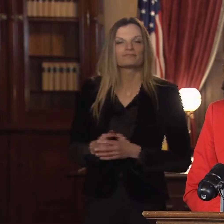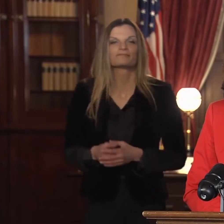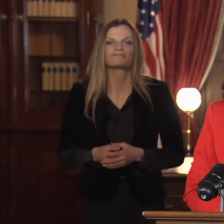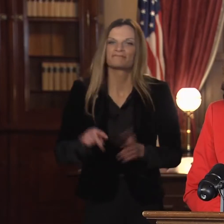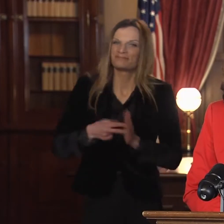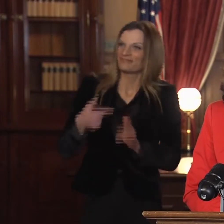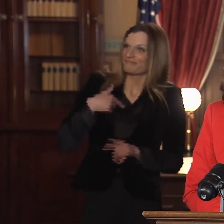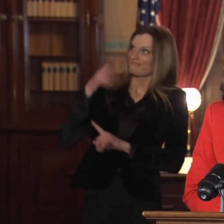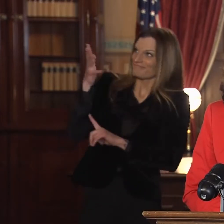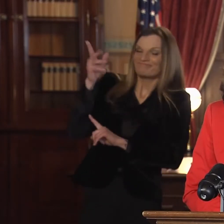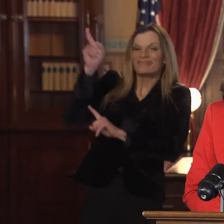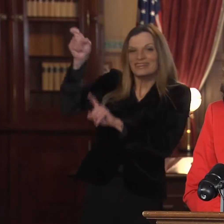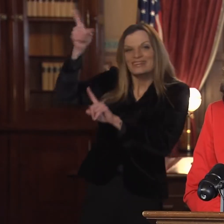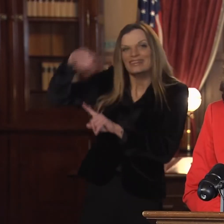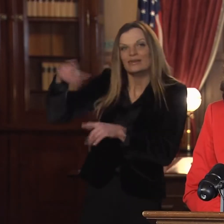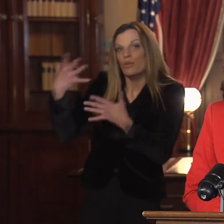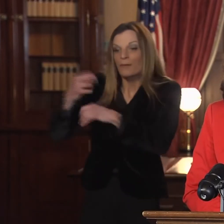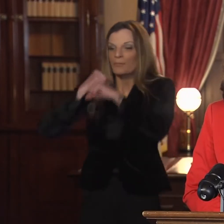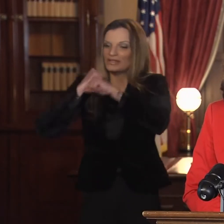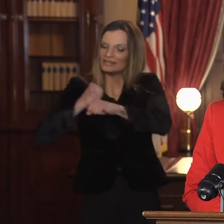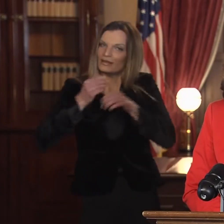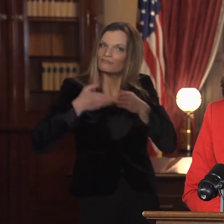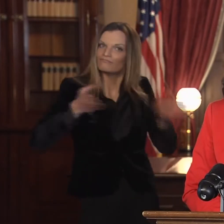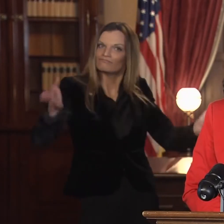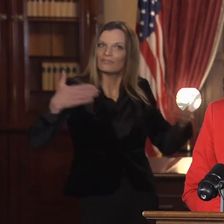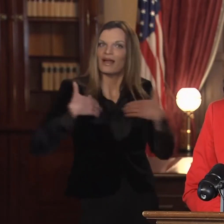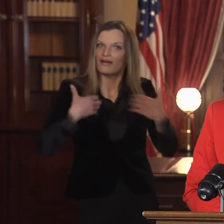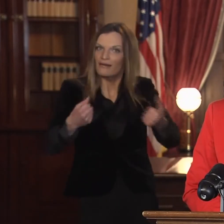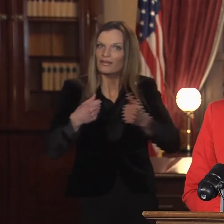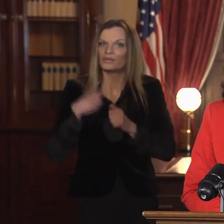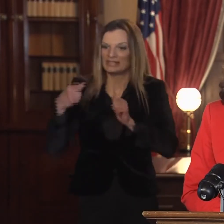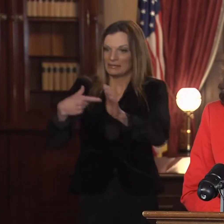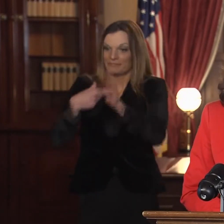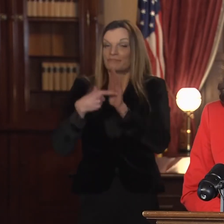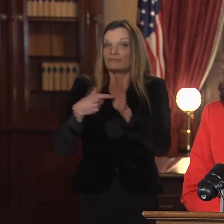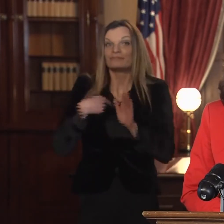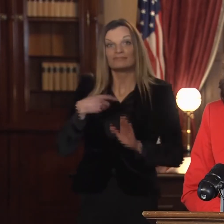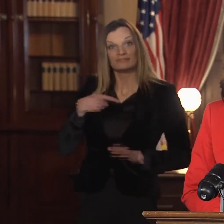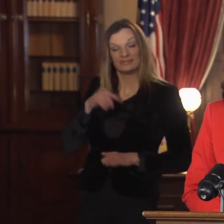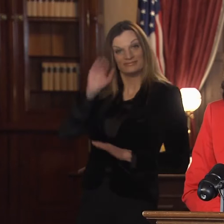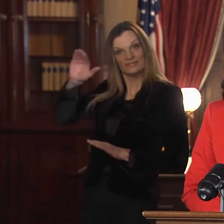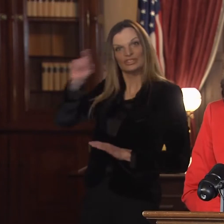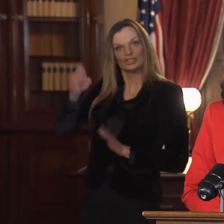YEAR. AND NUMBER 3, THE LEGISLATURE NEEDS TO PASS LEGISLATION TO